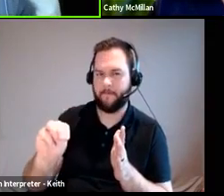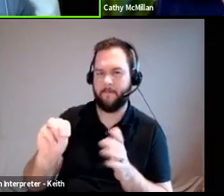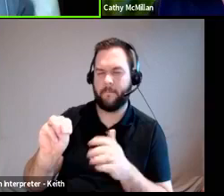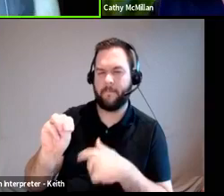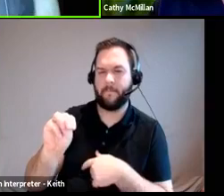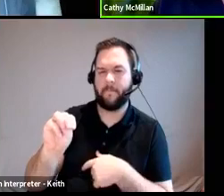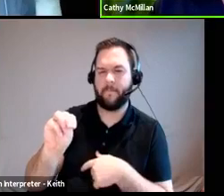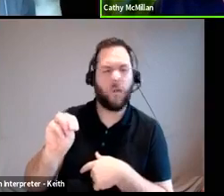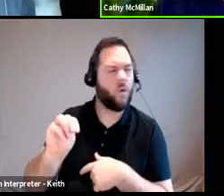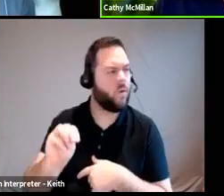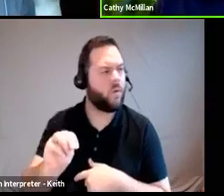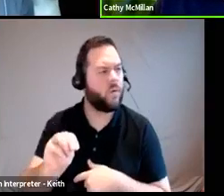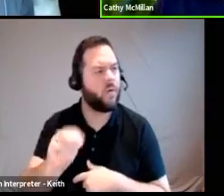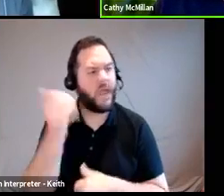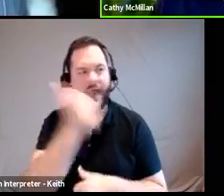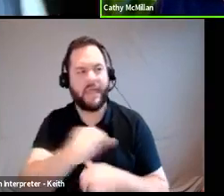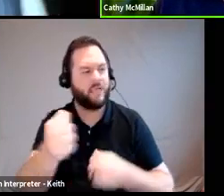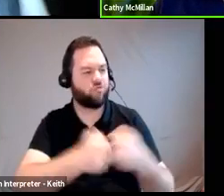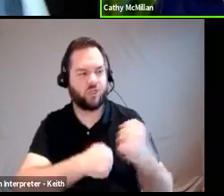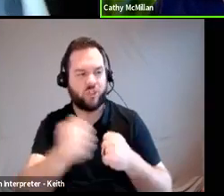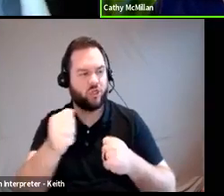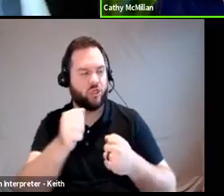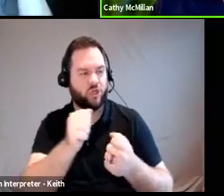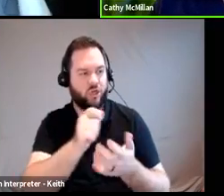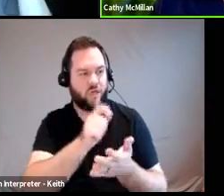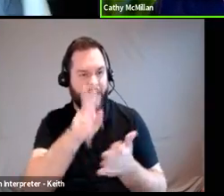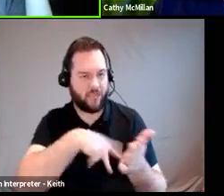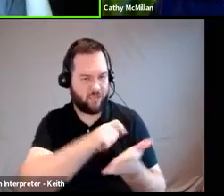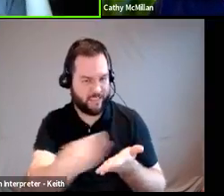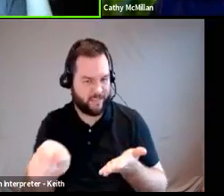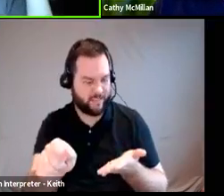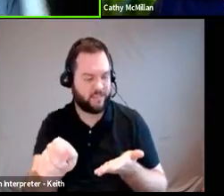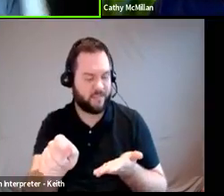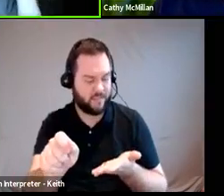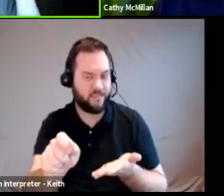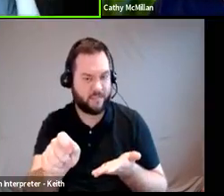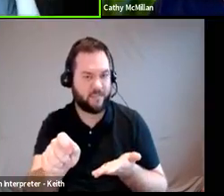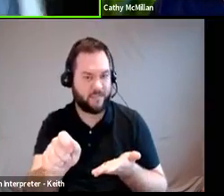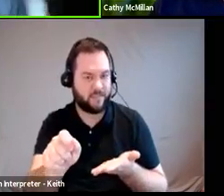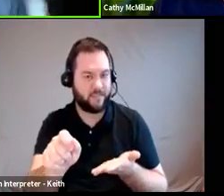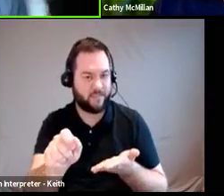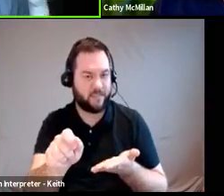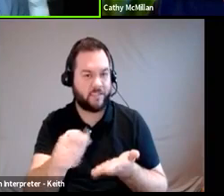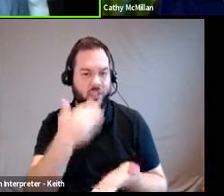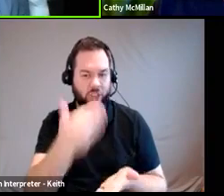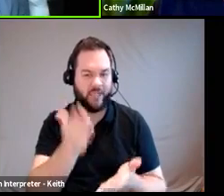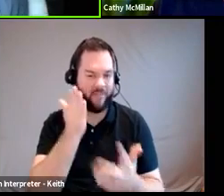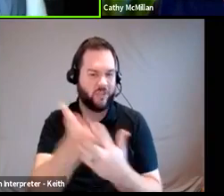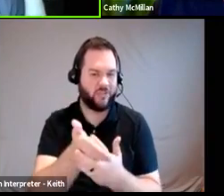see what's the other one. There's different.